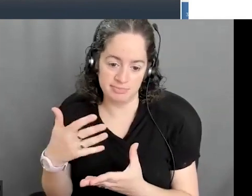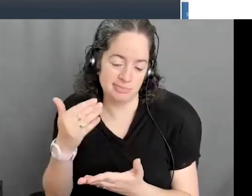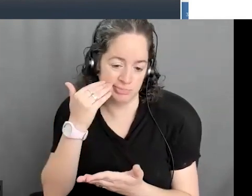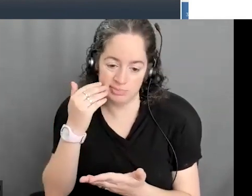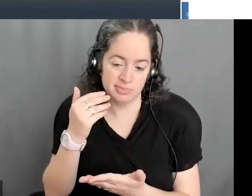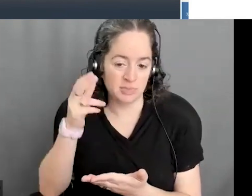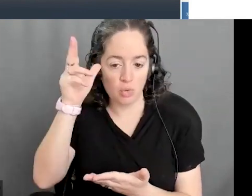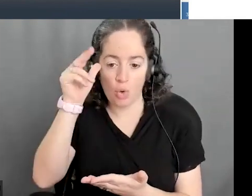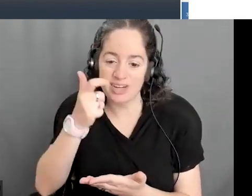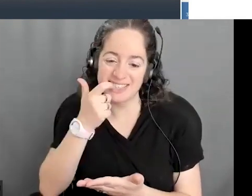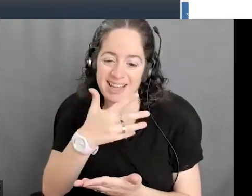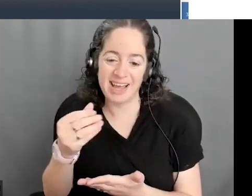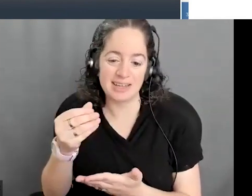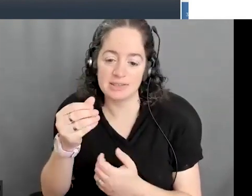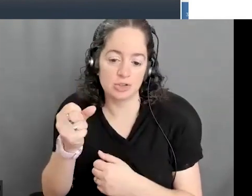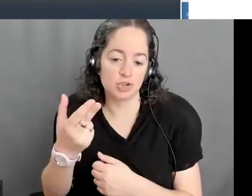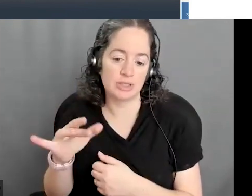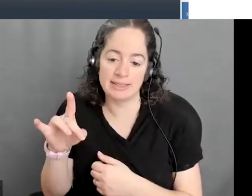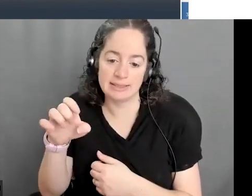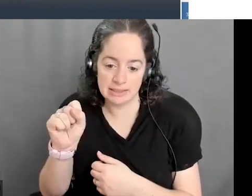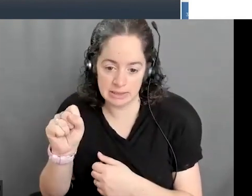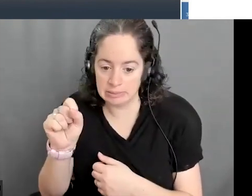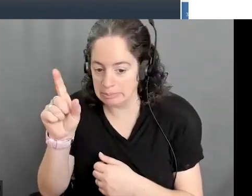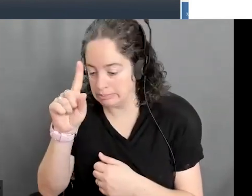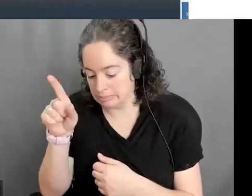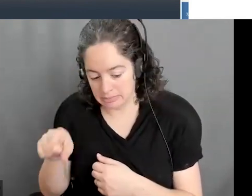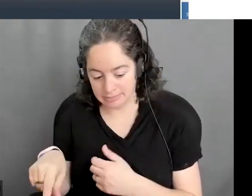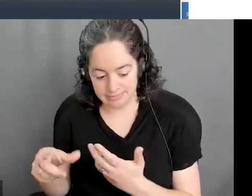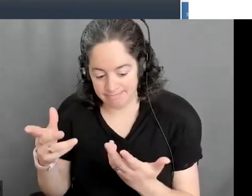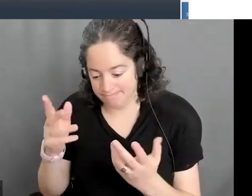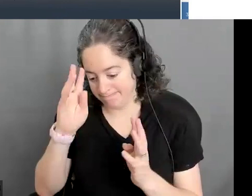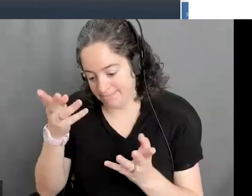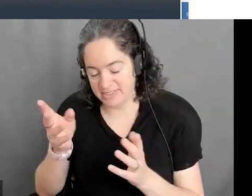and I choose a stop, say, at 4:00 PM.